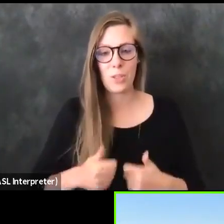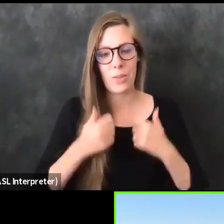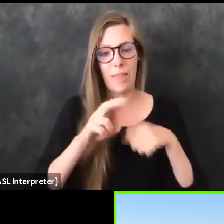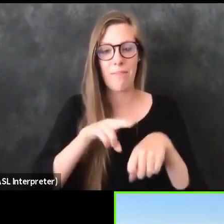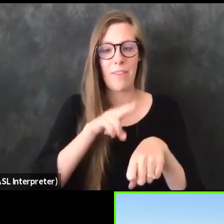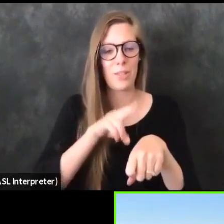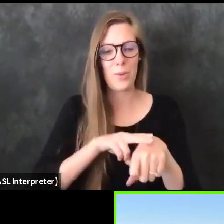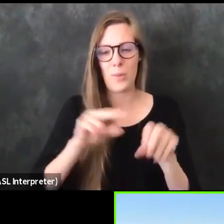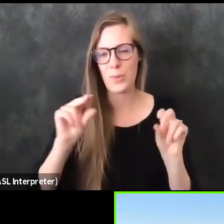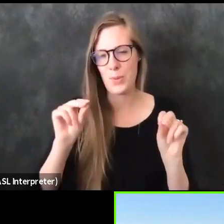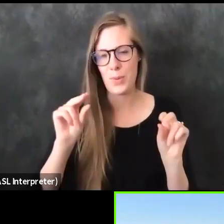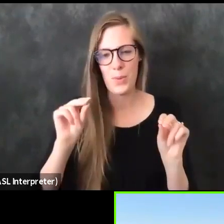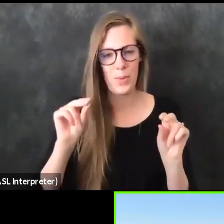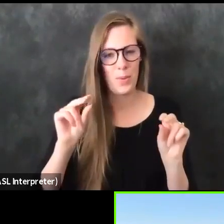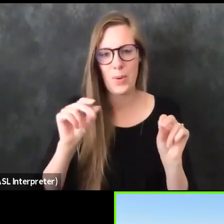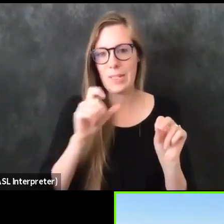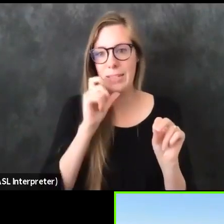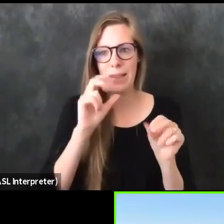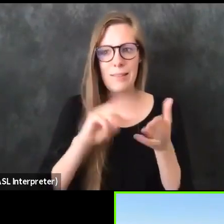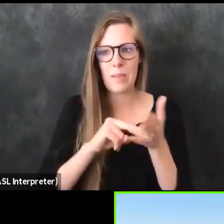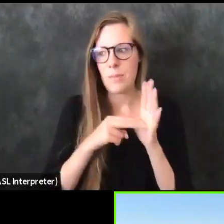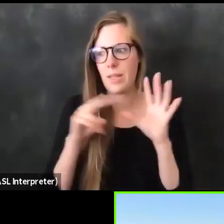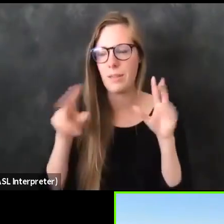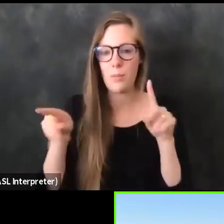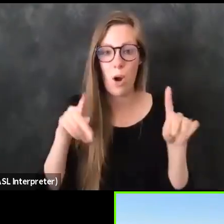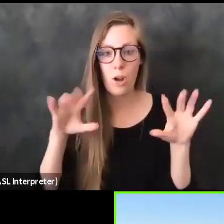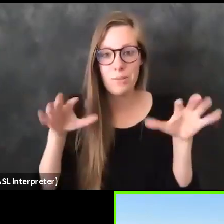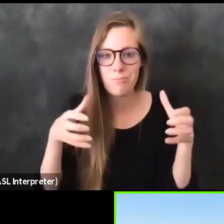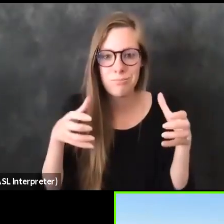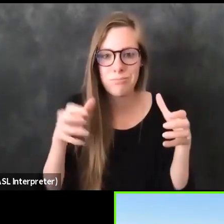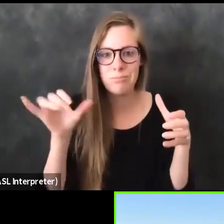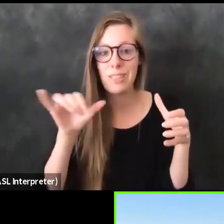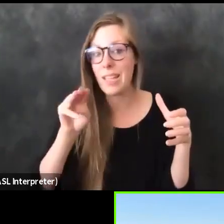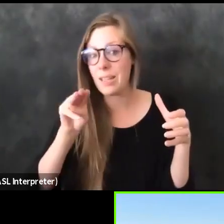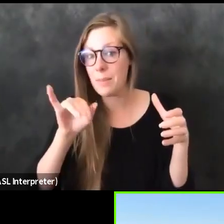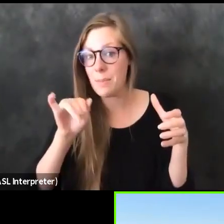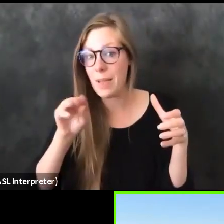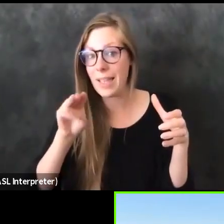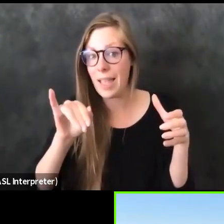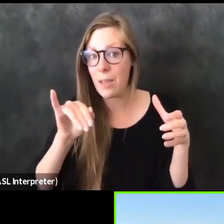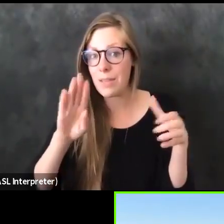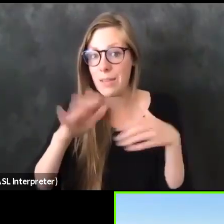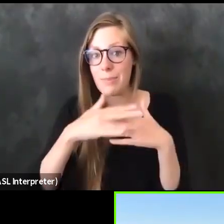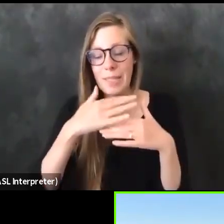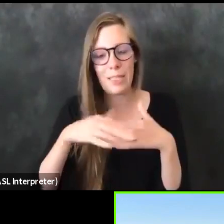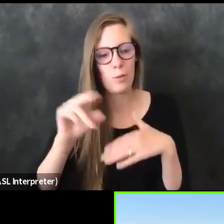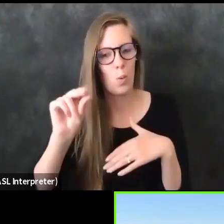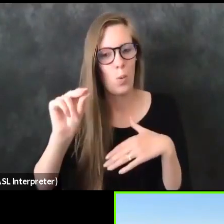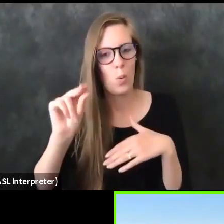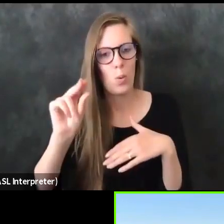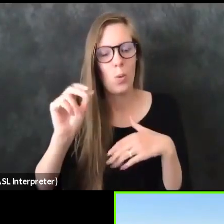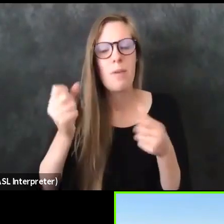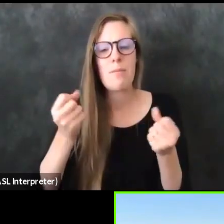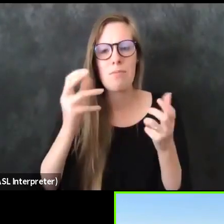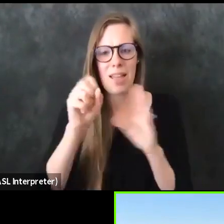and gather in large groups like they're doing in Miami Beach. In fact, many states are now experiencing